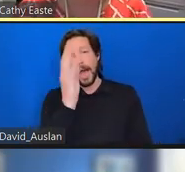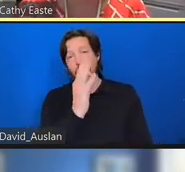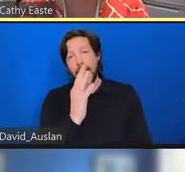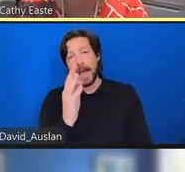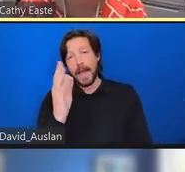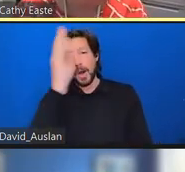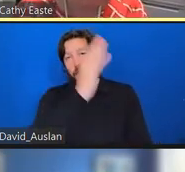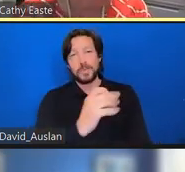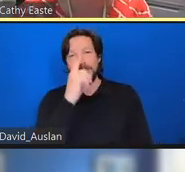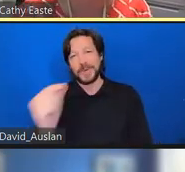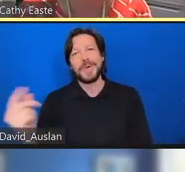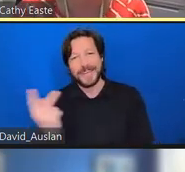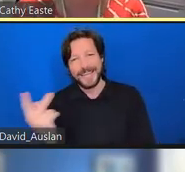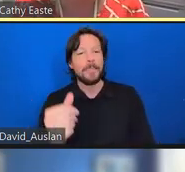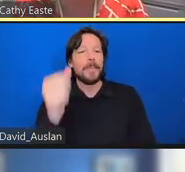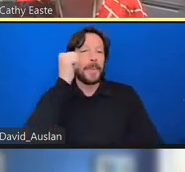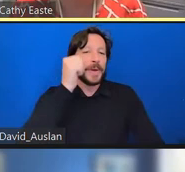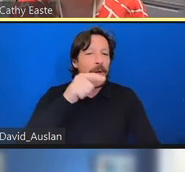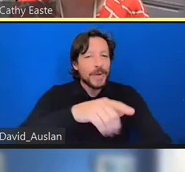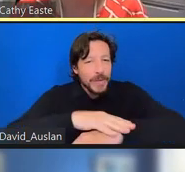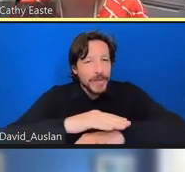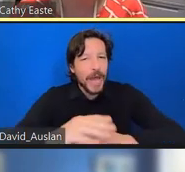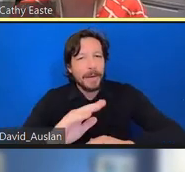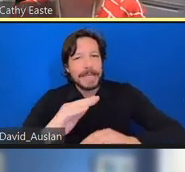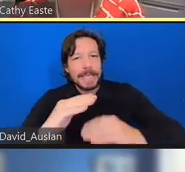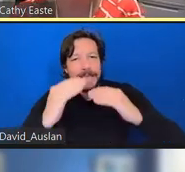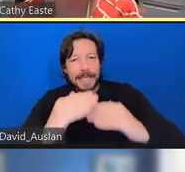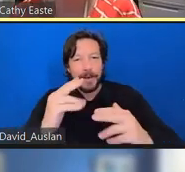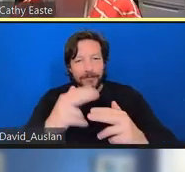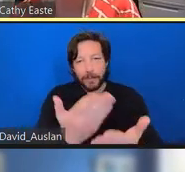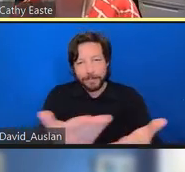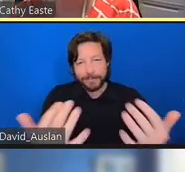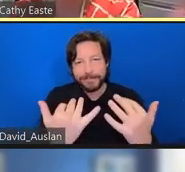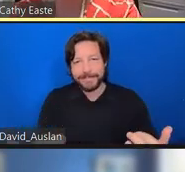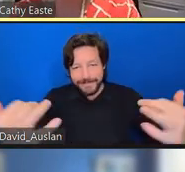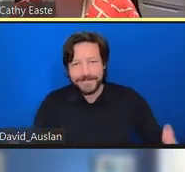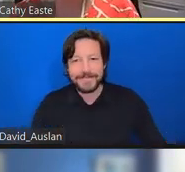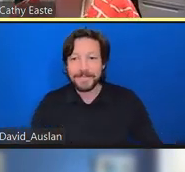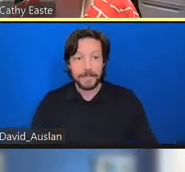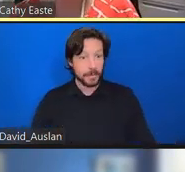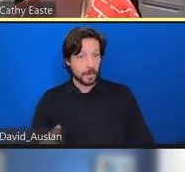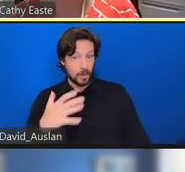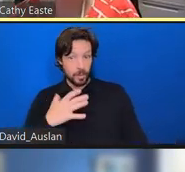we know you don't have hours in your schedule. Do you want me to go through the questions, Darlene?